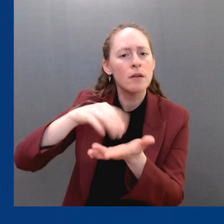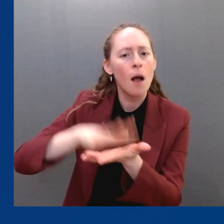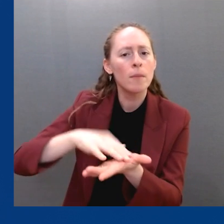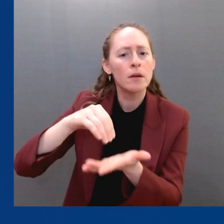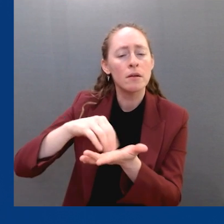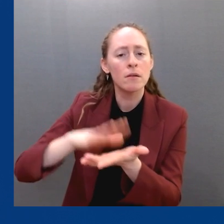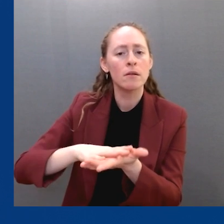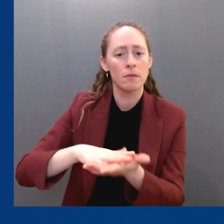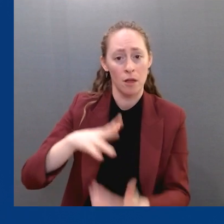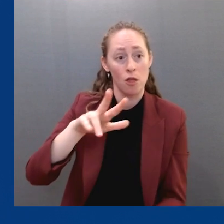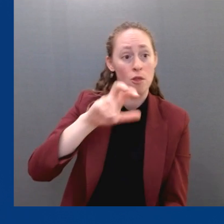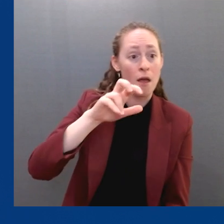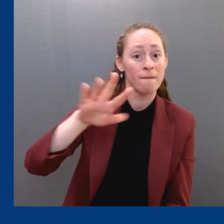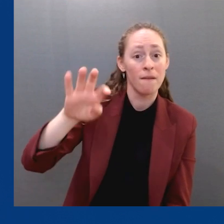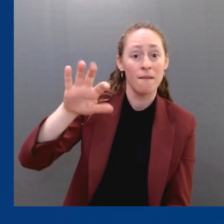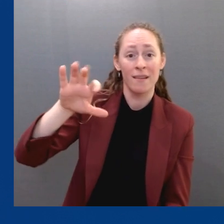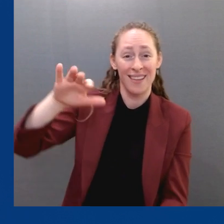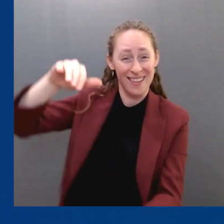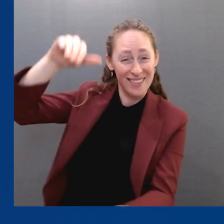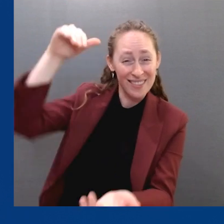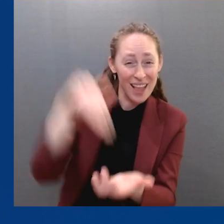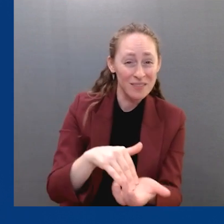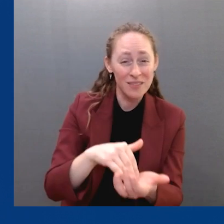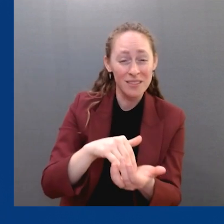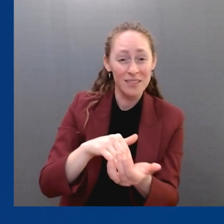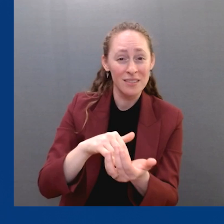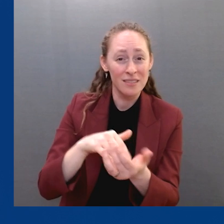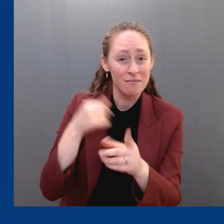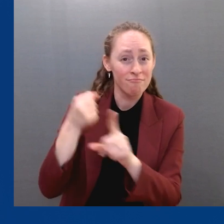you are going to get an increase in hospitalizations